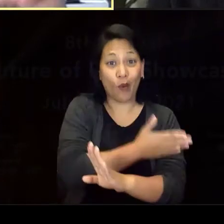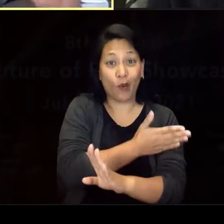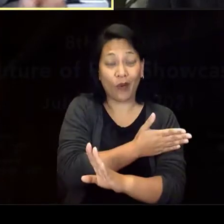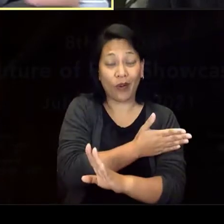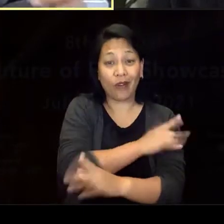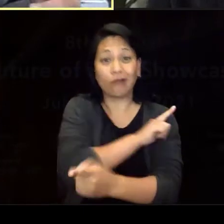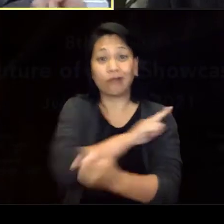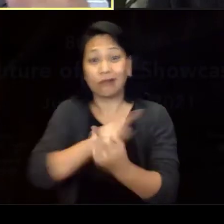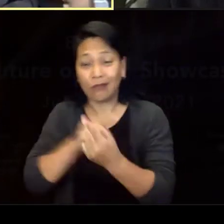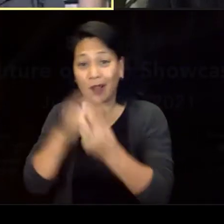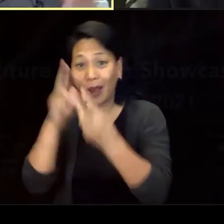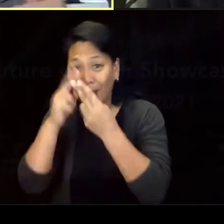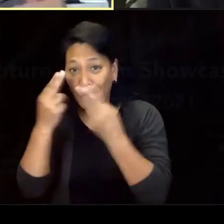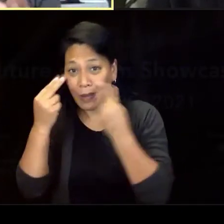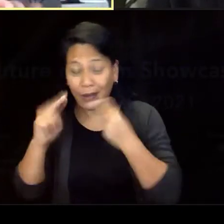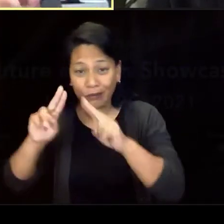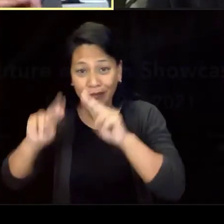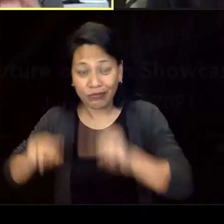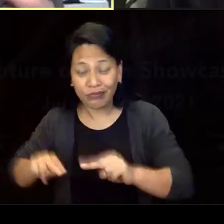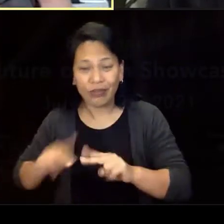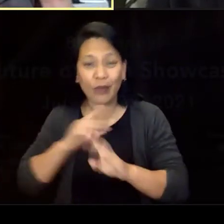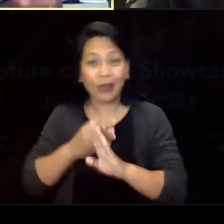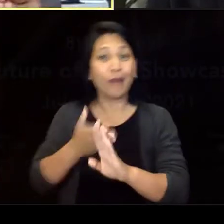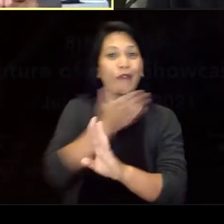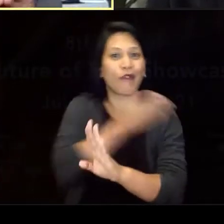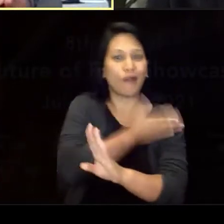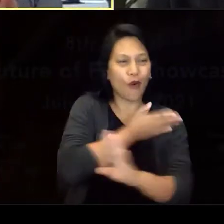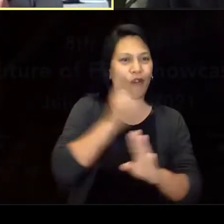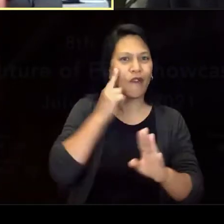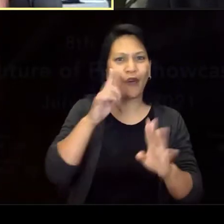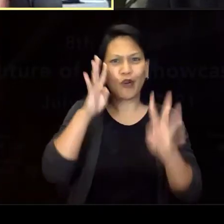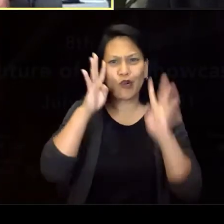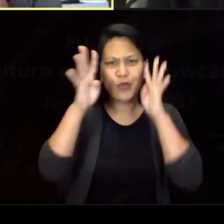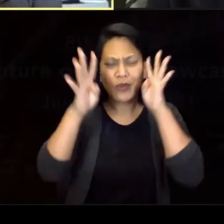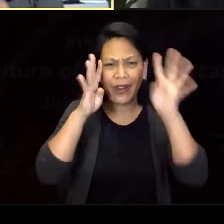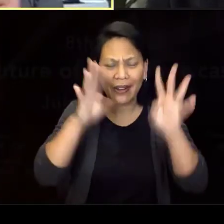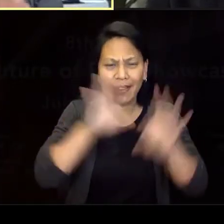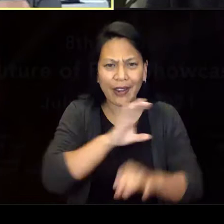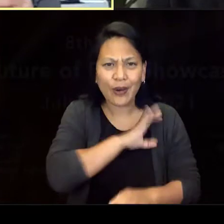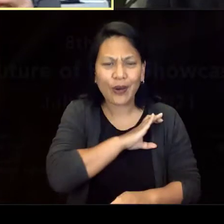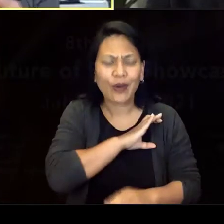getting into creating these characters and creating these people who are going to be shown on screen.